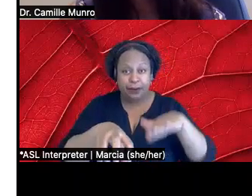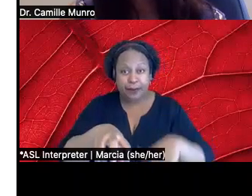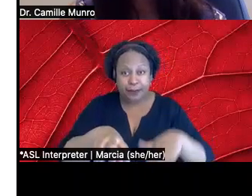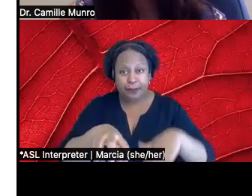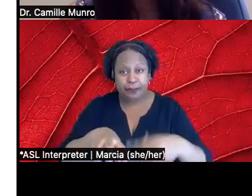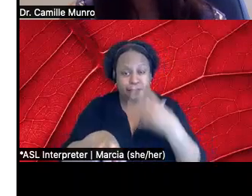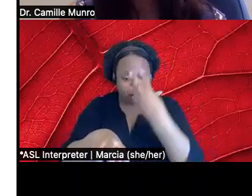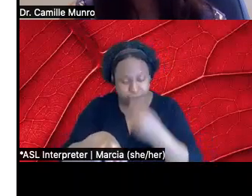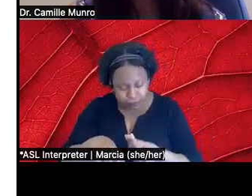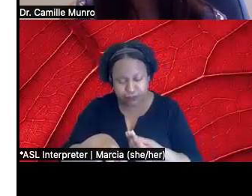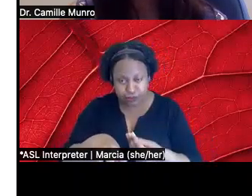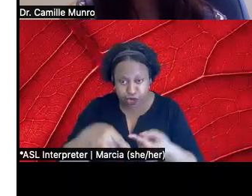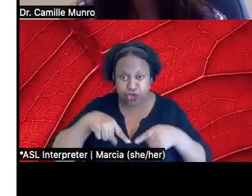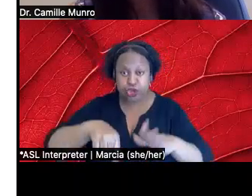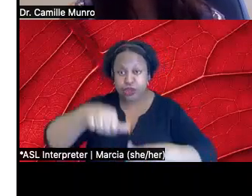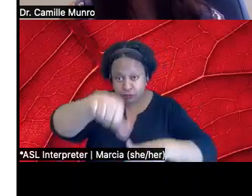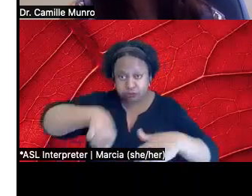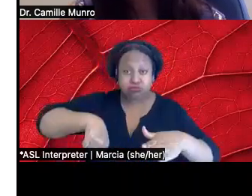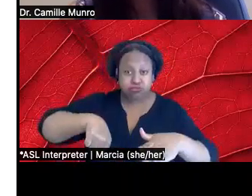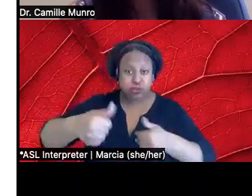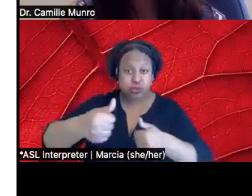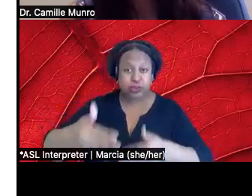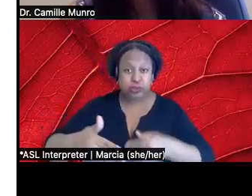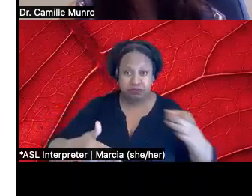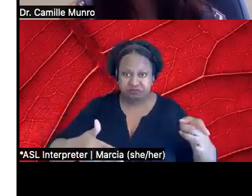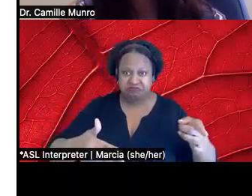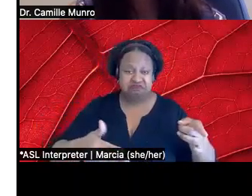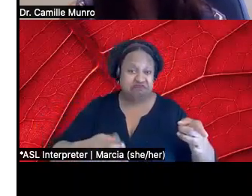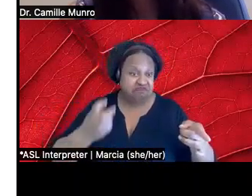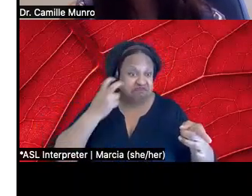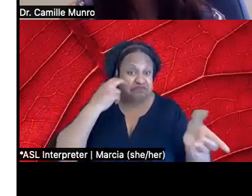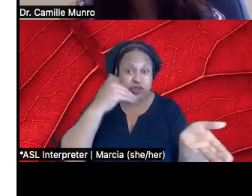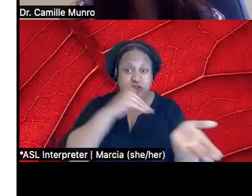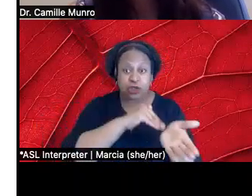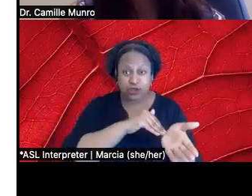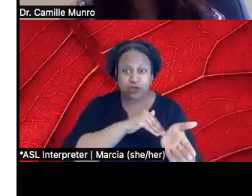And you know, there are articles actually written about this gentleman and I,